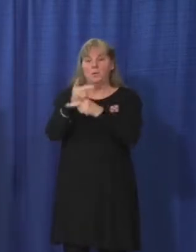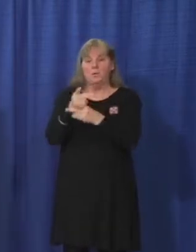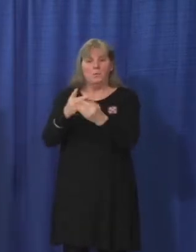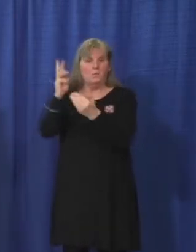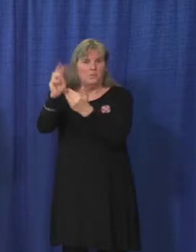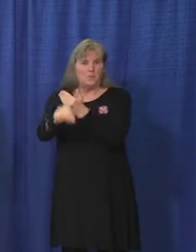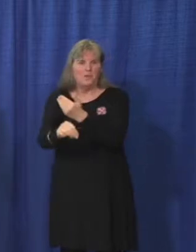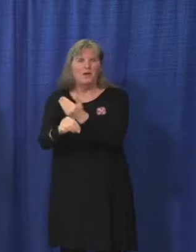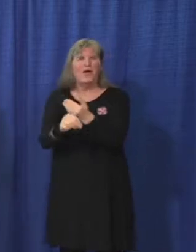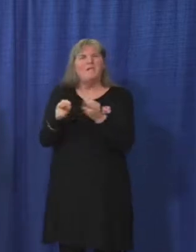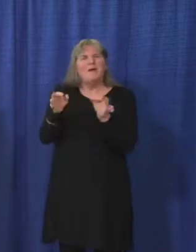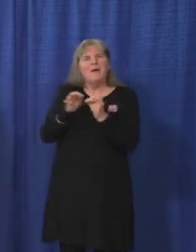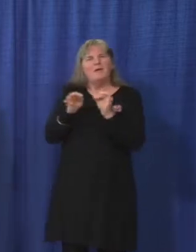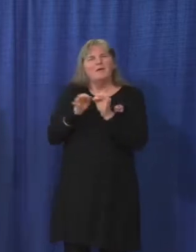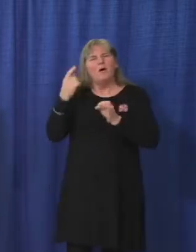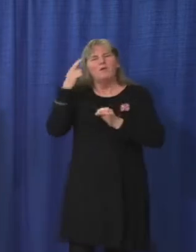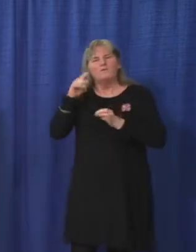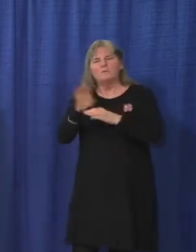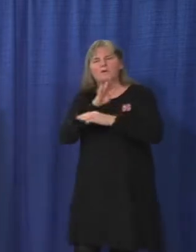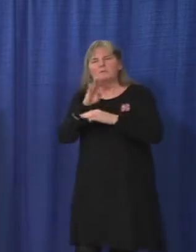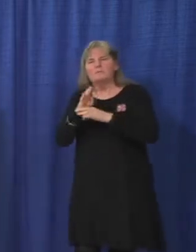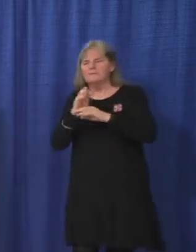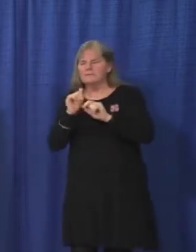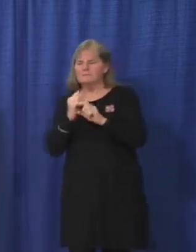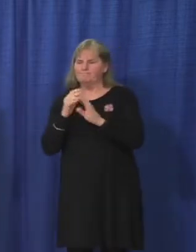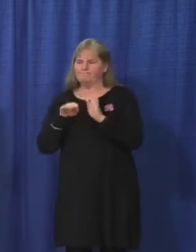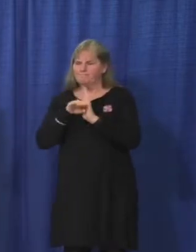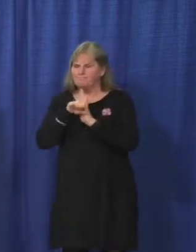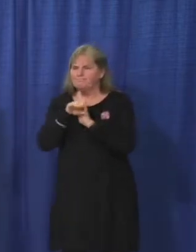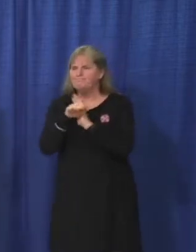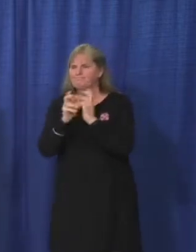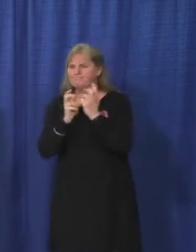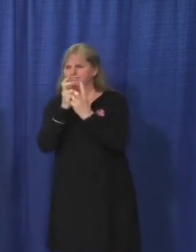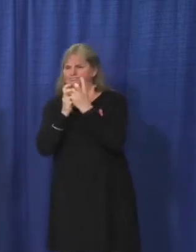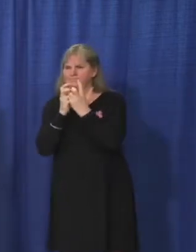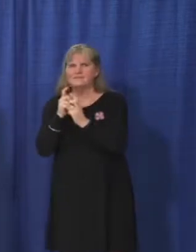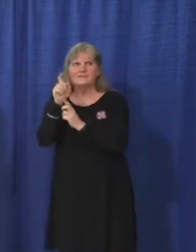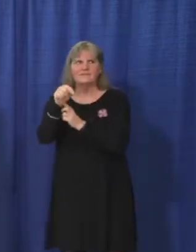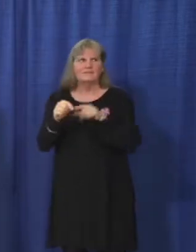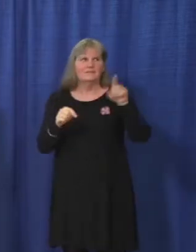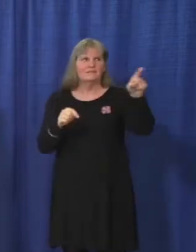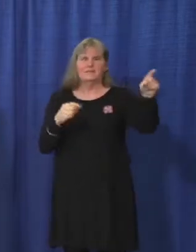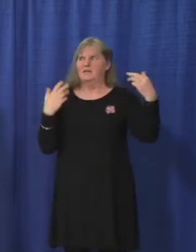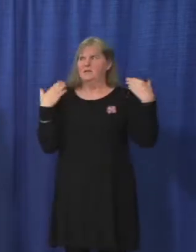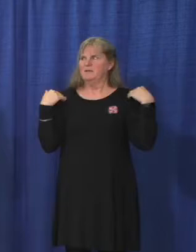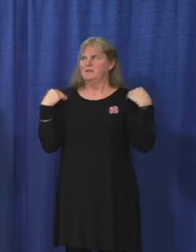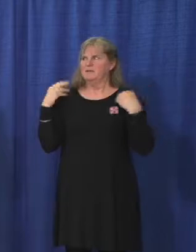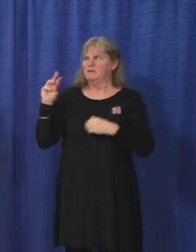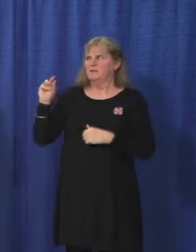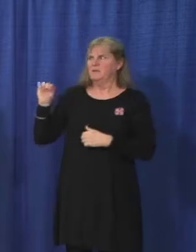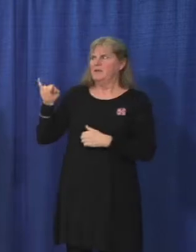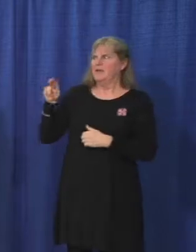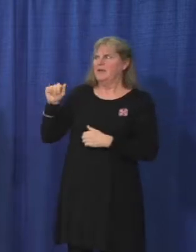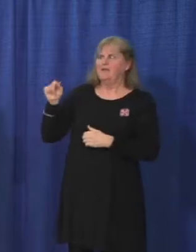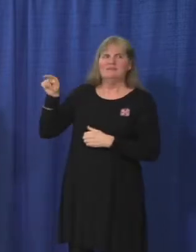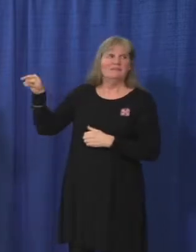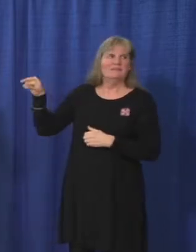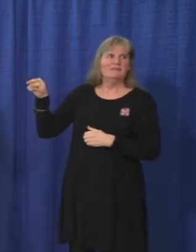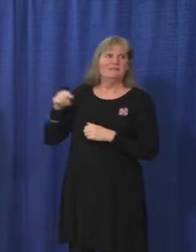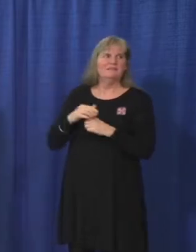stabilize and adapt.